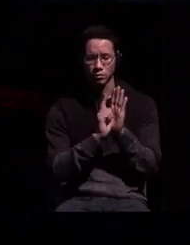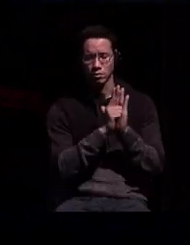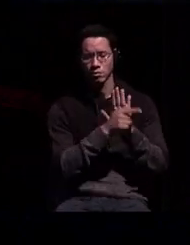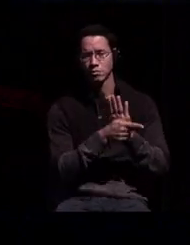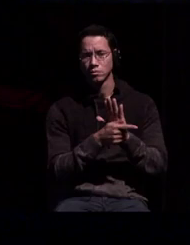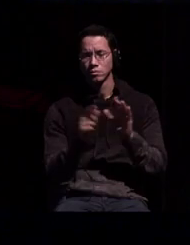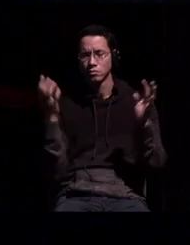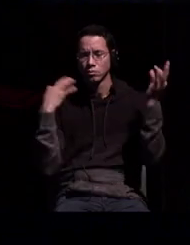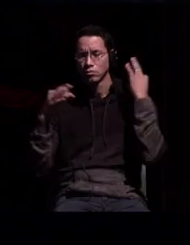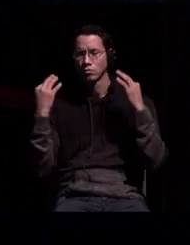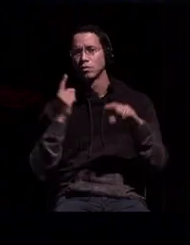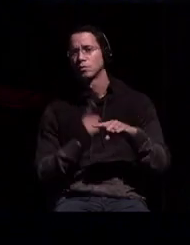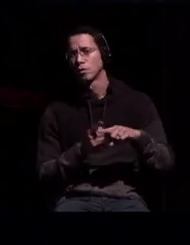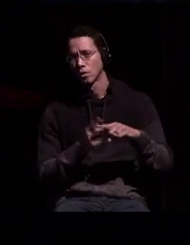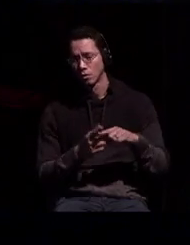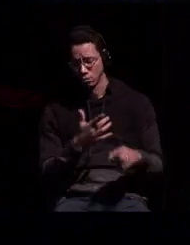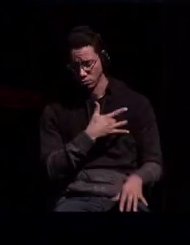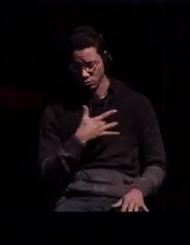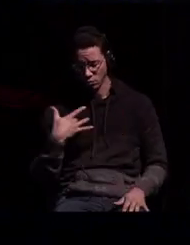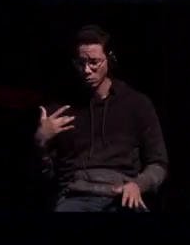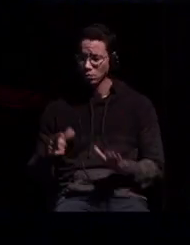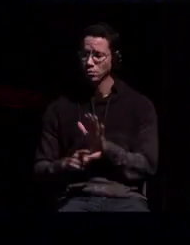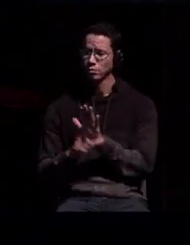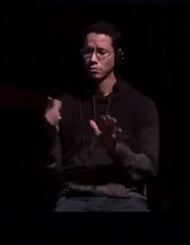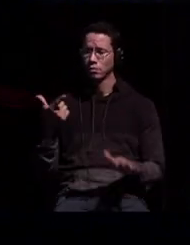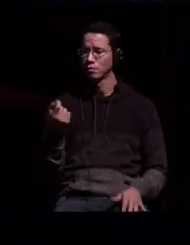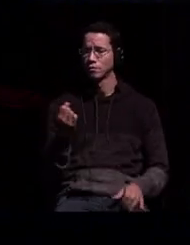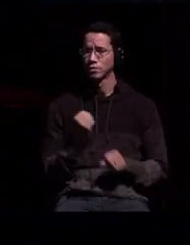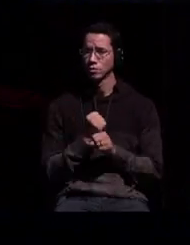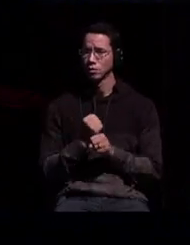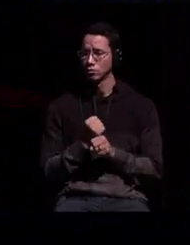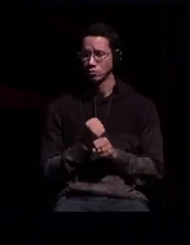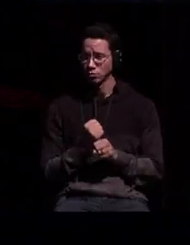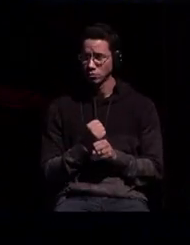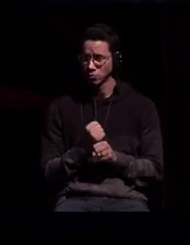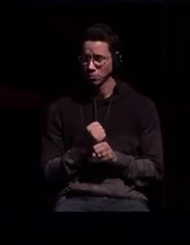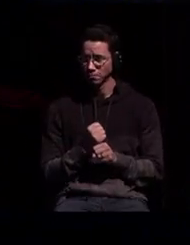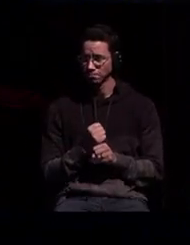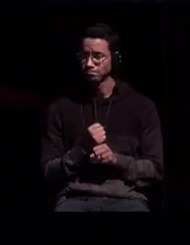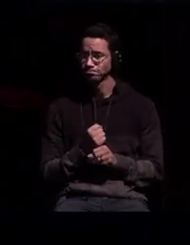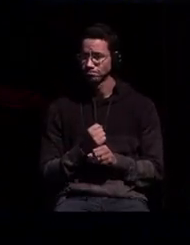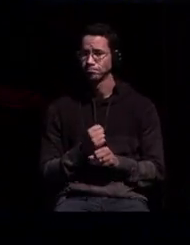gender perspective came over 20 years ago. The same for education.